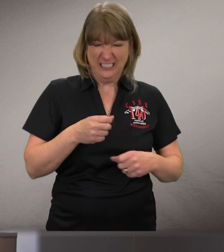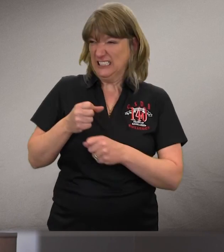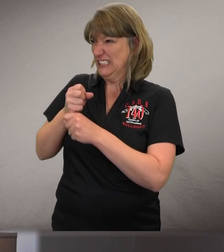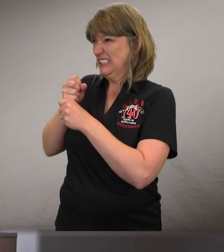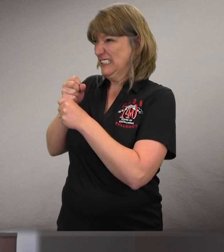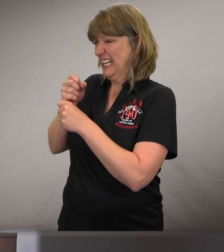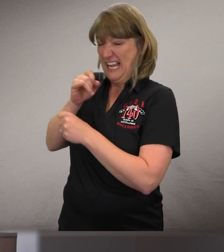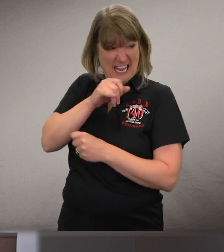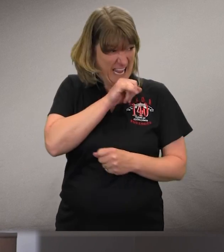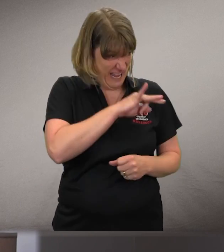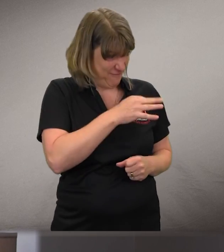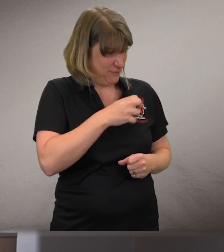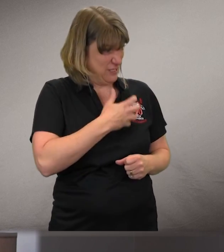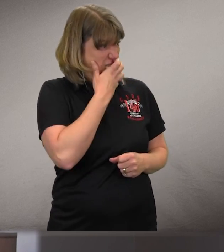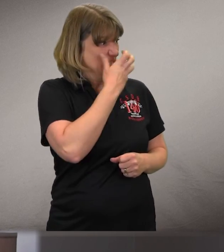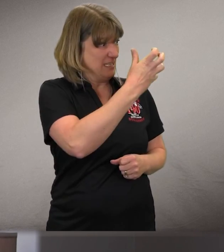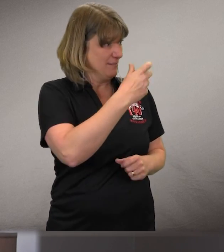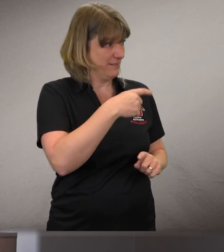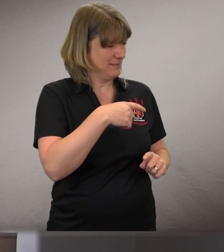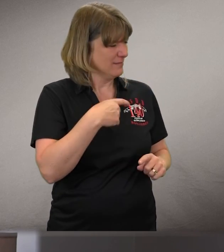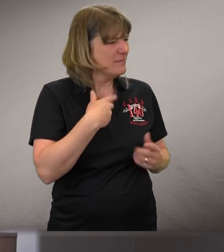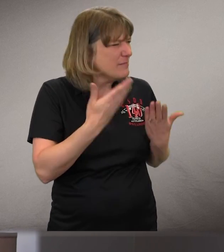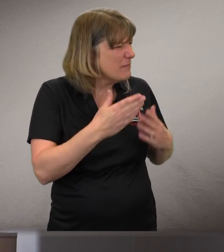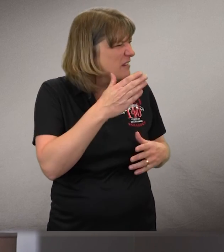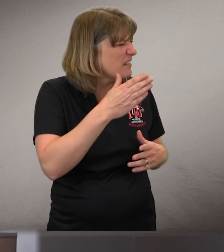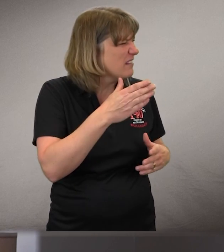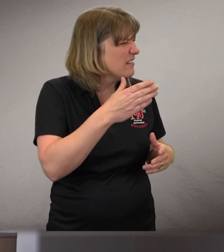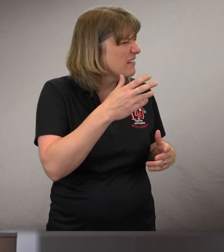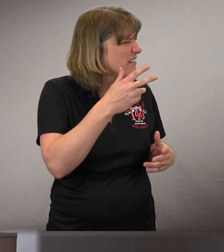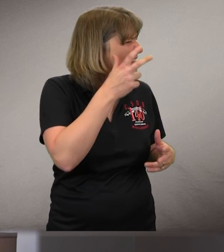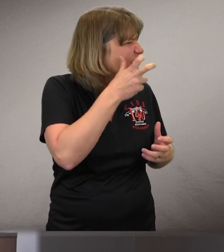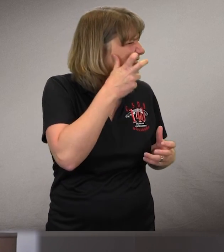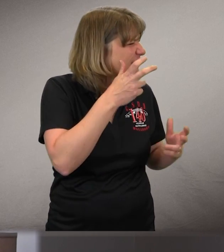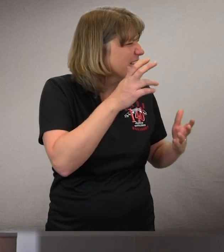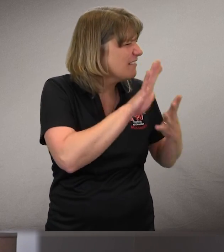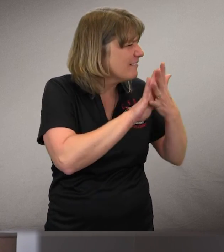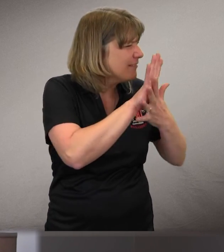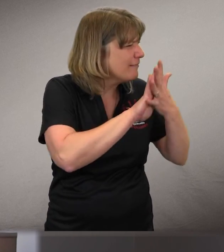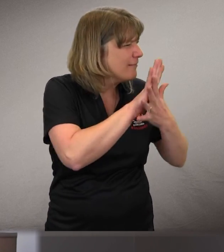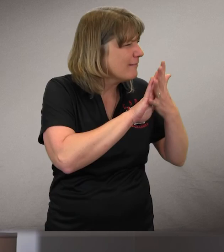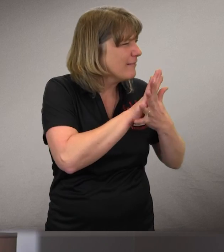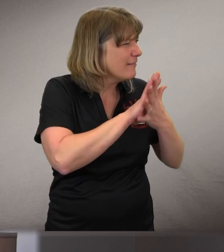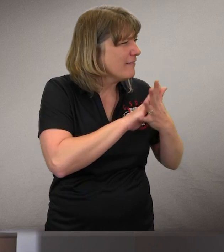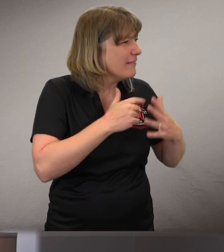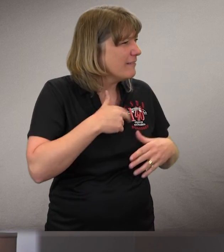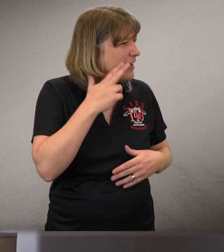so if they started yelling, I'm not quite understanding what they are saying, so I'm going to keep shooting